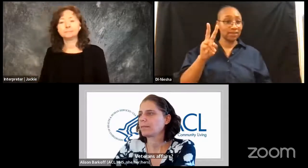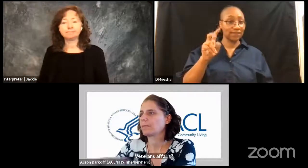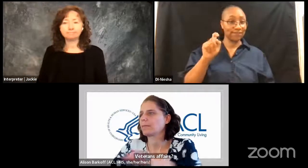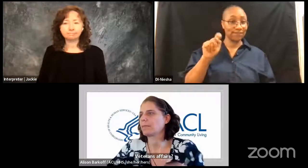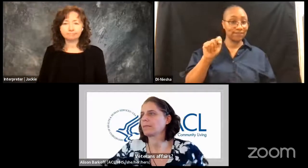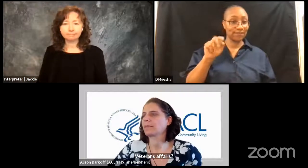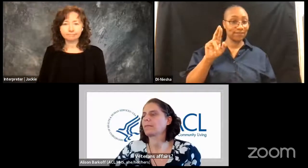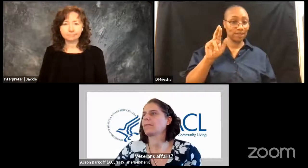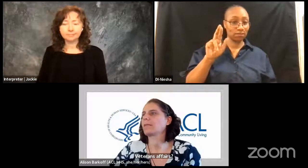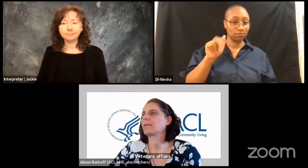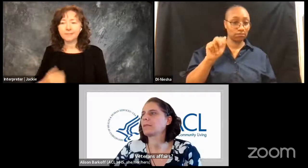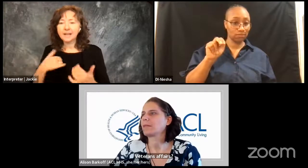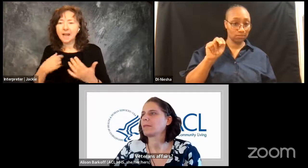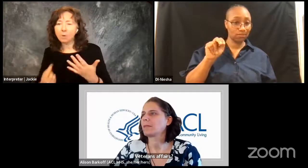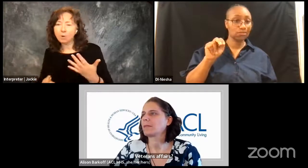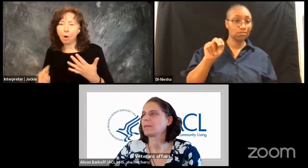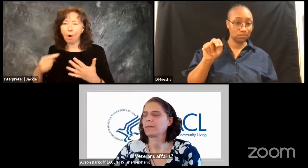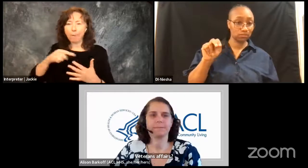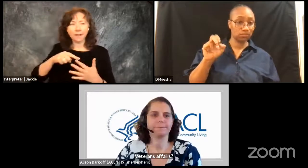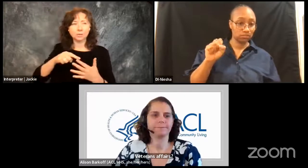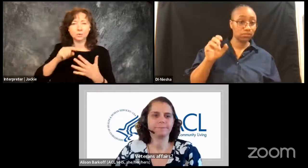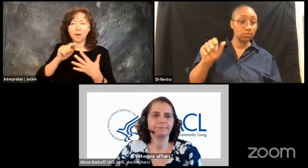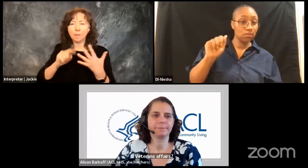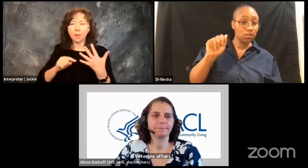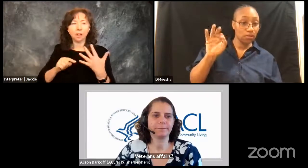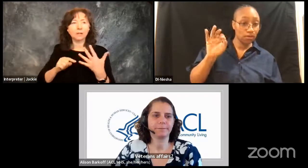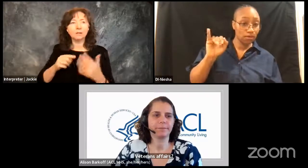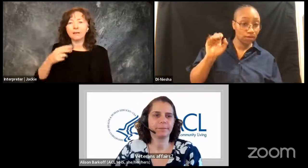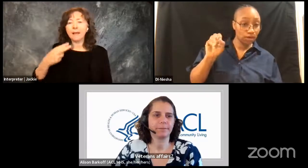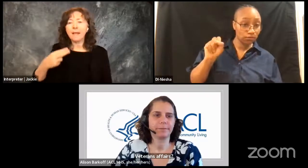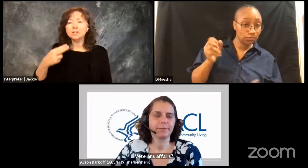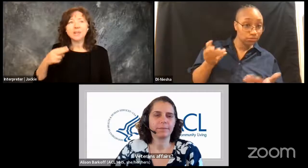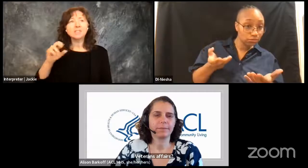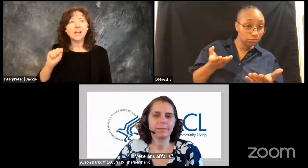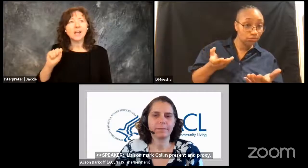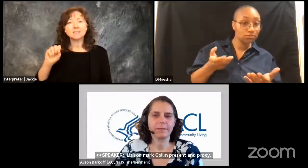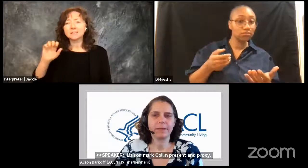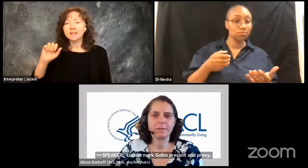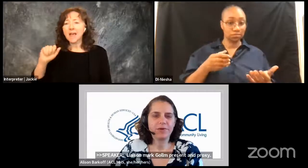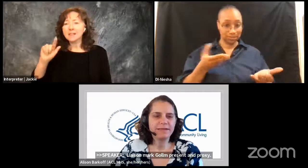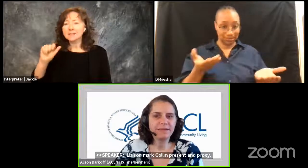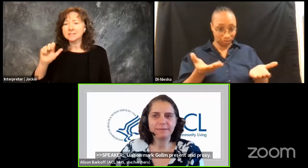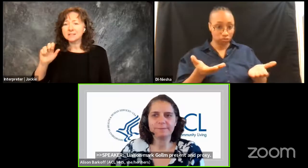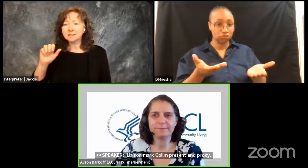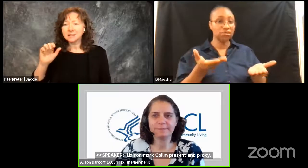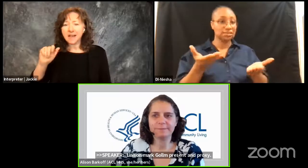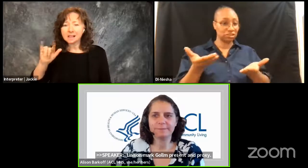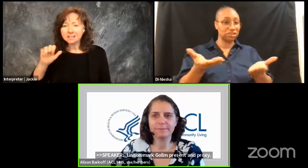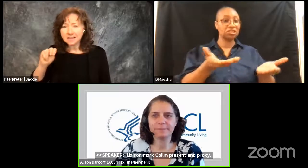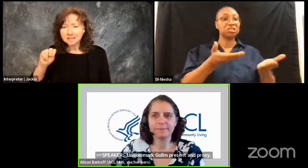I will go back to Housing and Urban, er, I'm sorry, Health and Human Services, Alison Barkoff. Present.